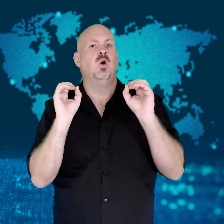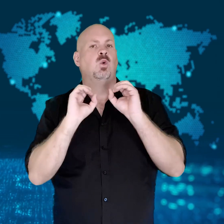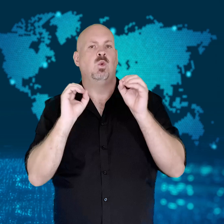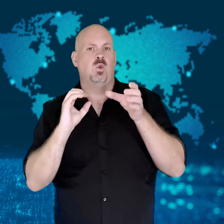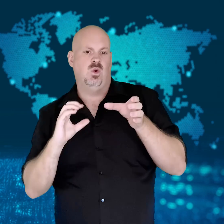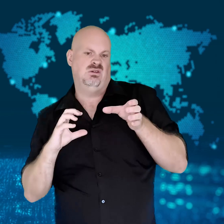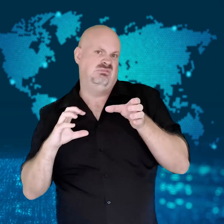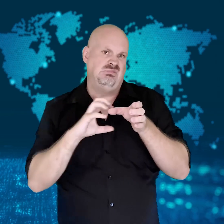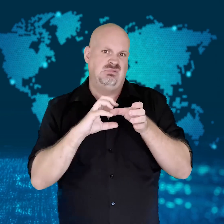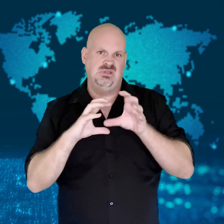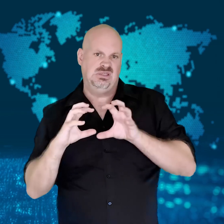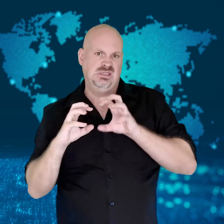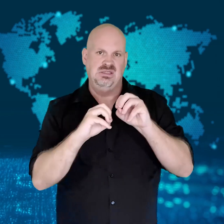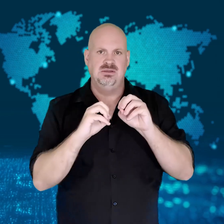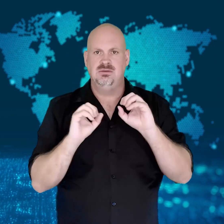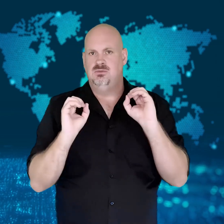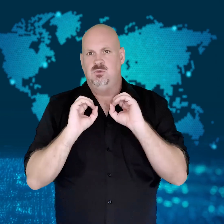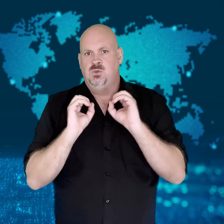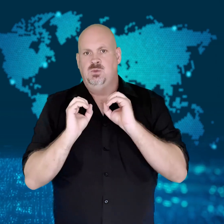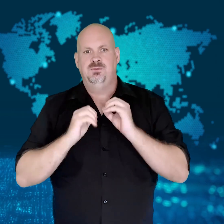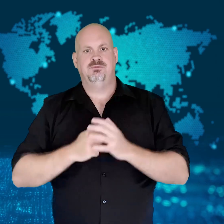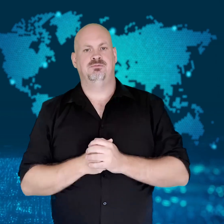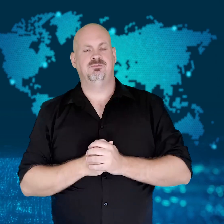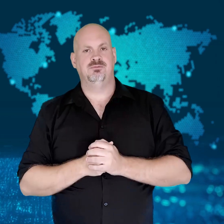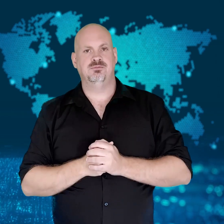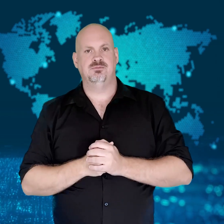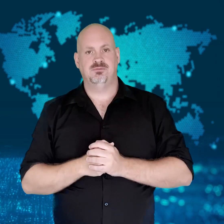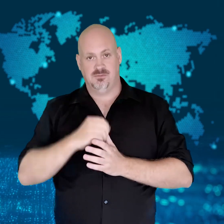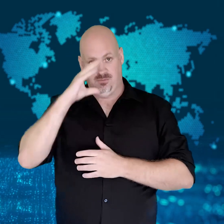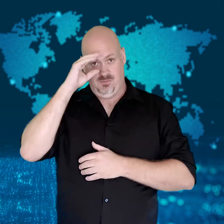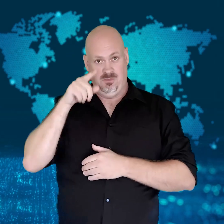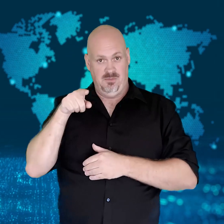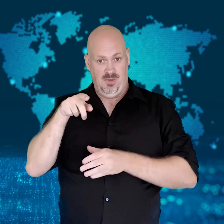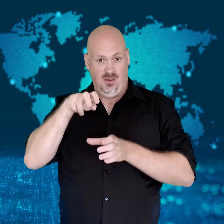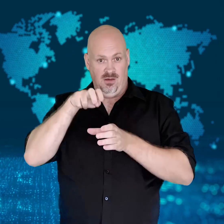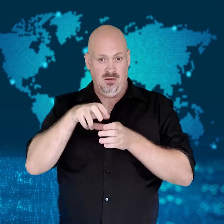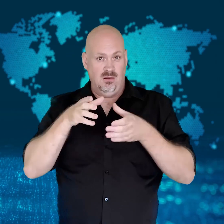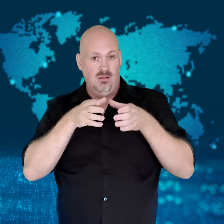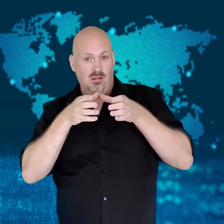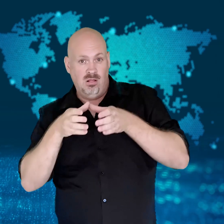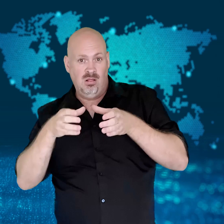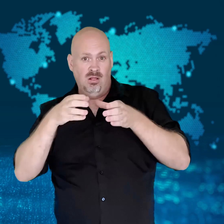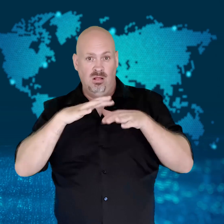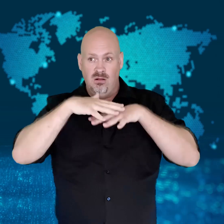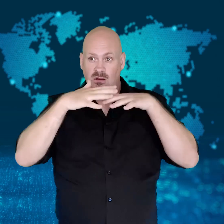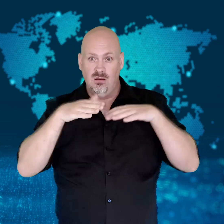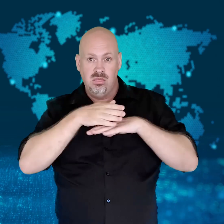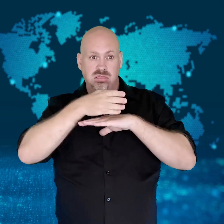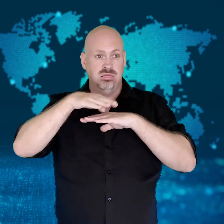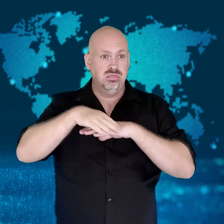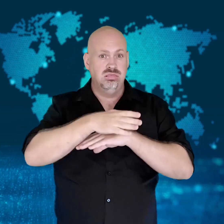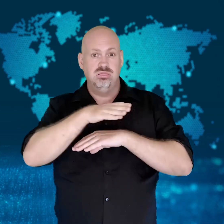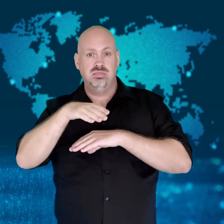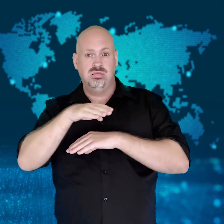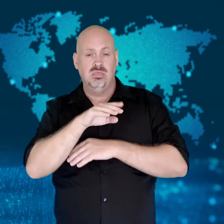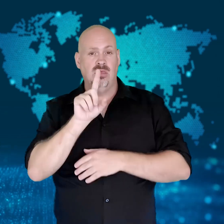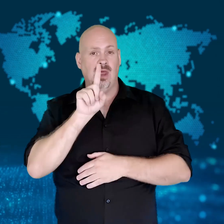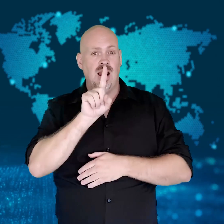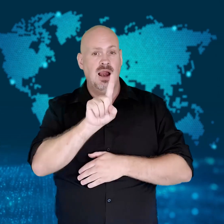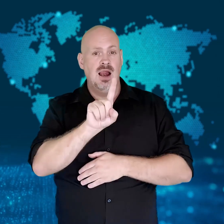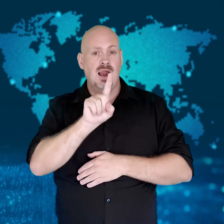He floated in the freezer for eleven days before he was found.